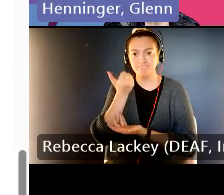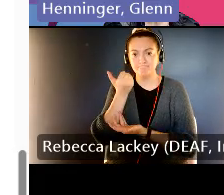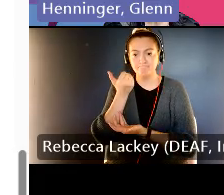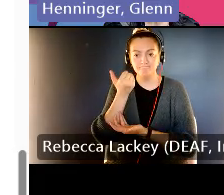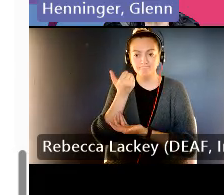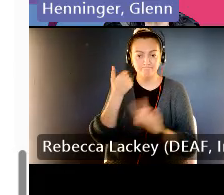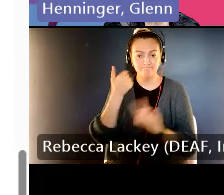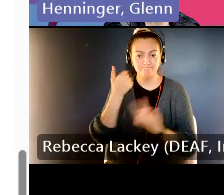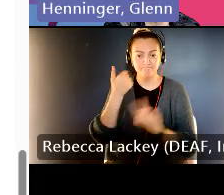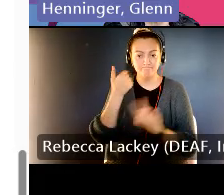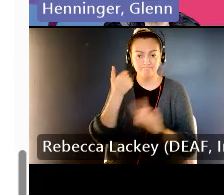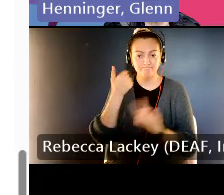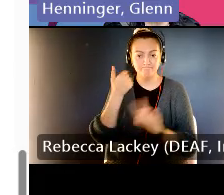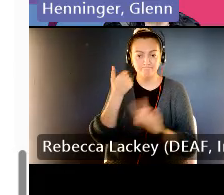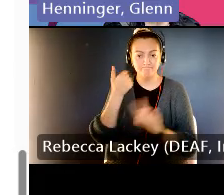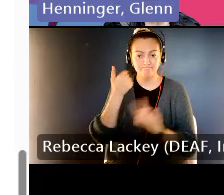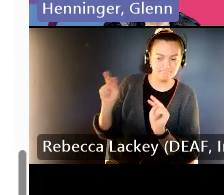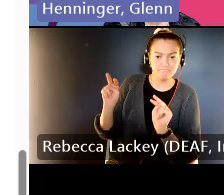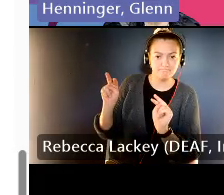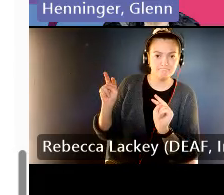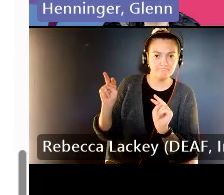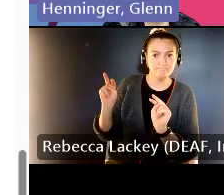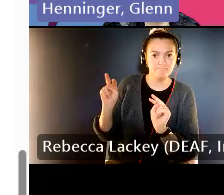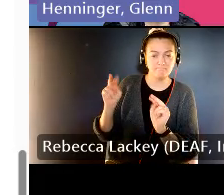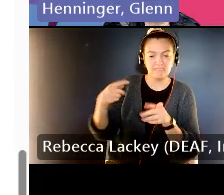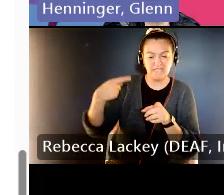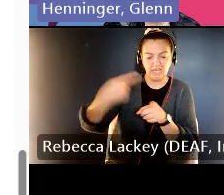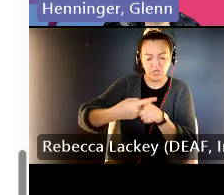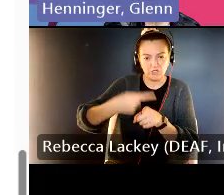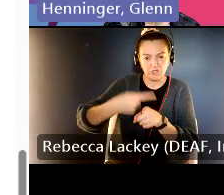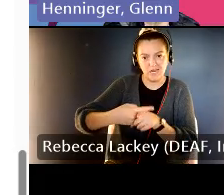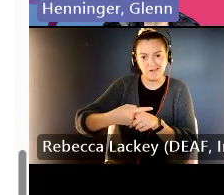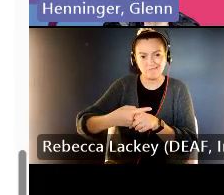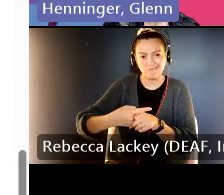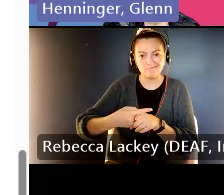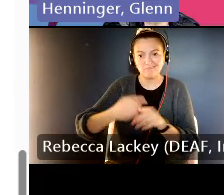we look at intersections, grades, as Betty mentioned, curves.